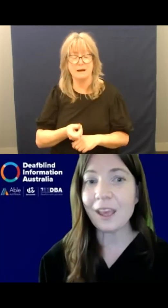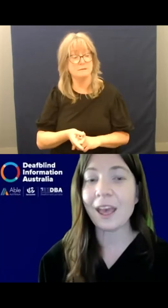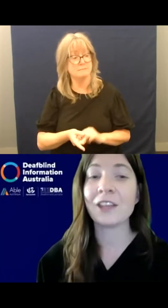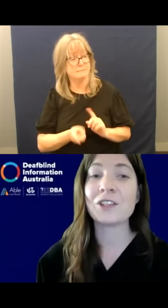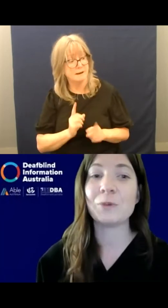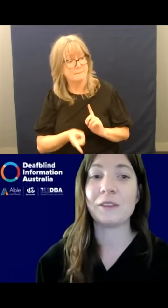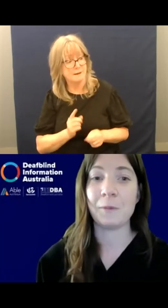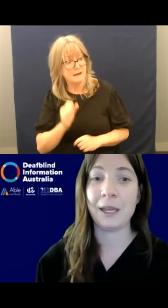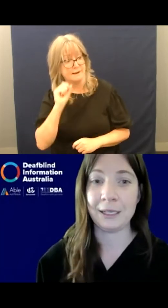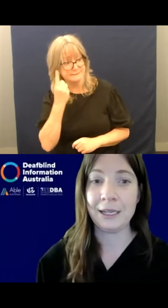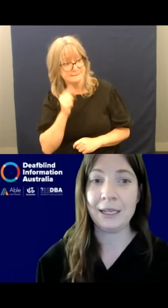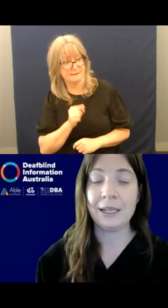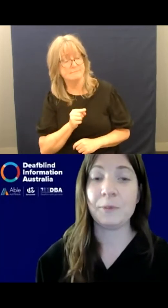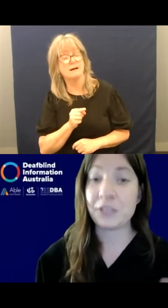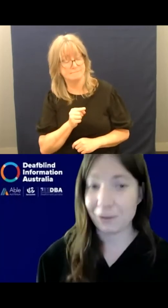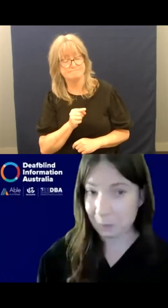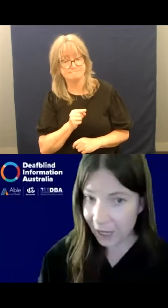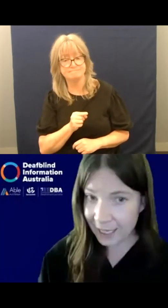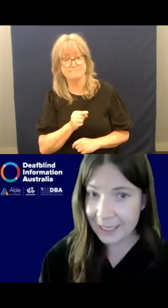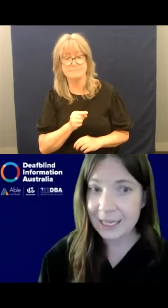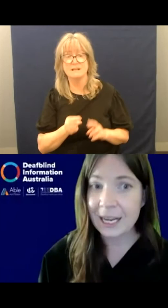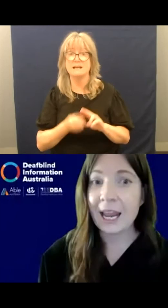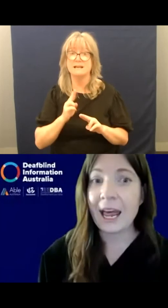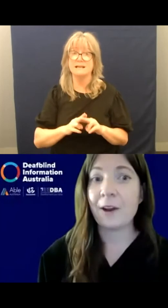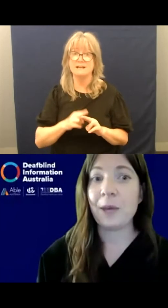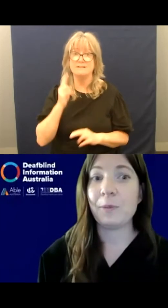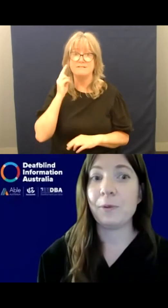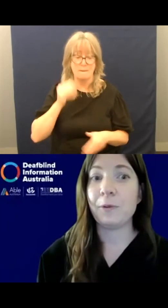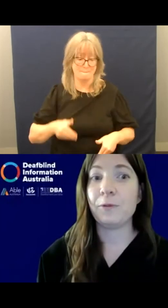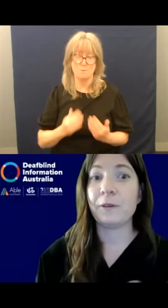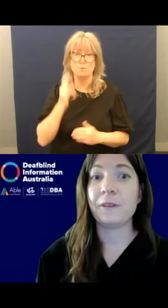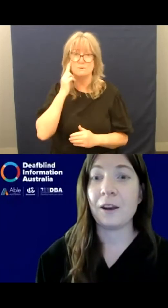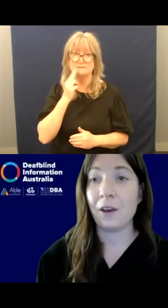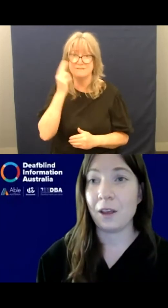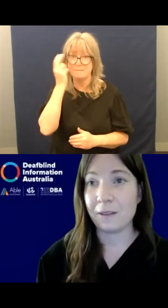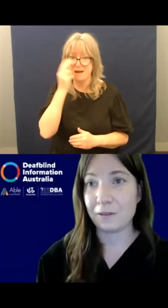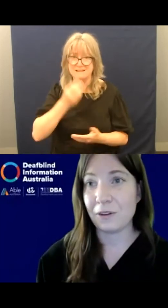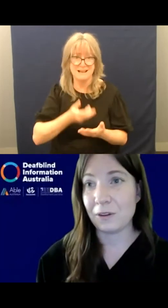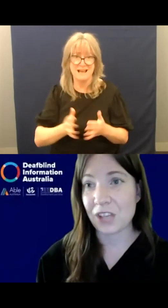And with someone born deaf and blind, how do people feel seen and heard, it's through touch.